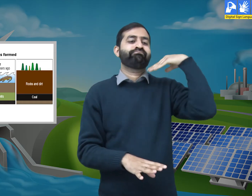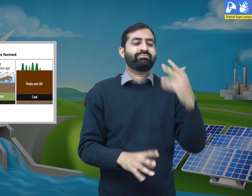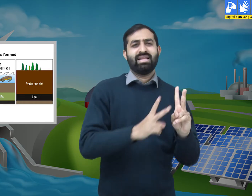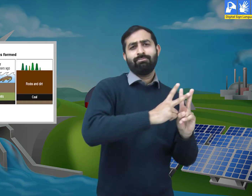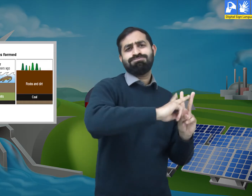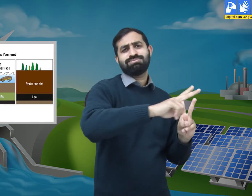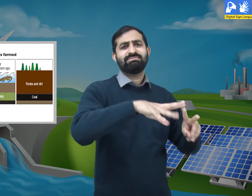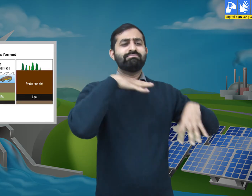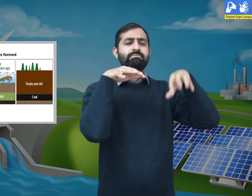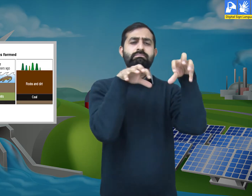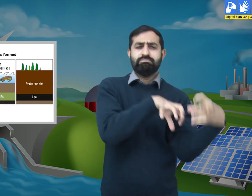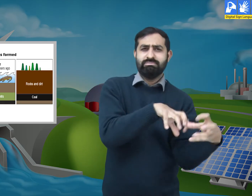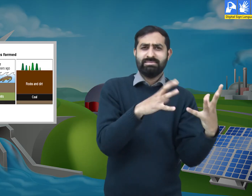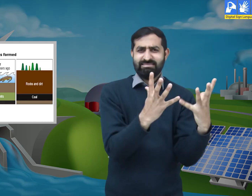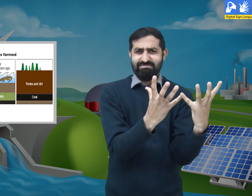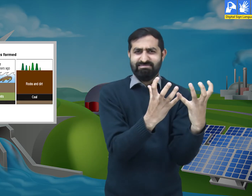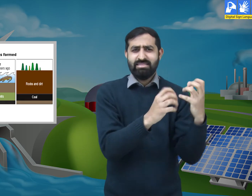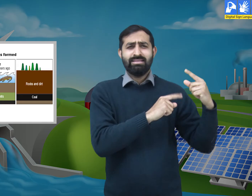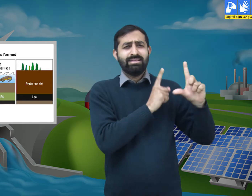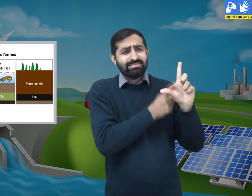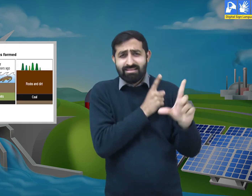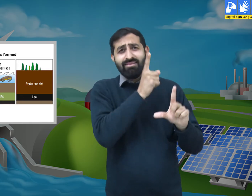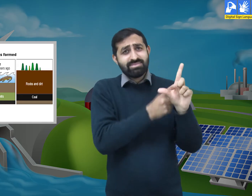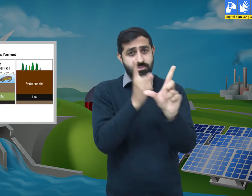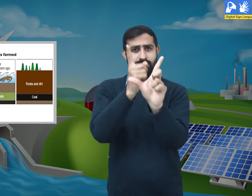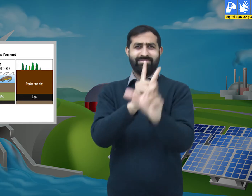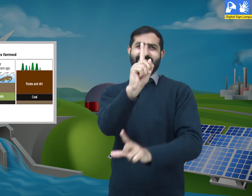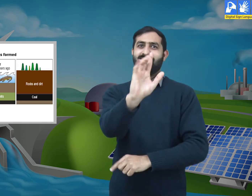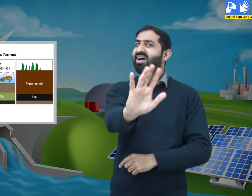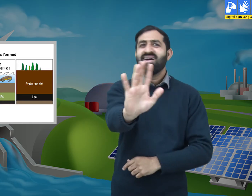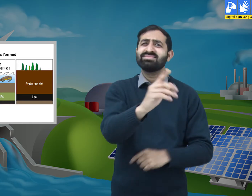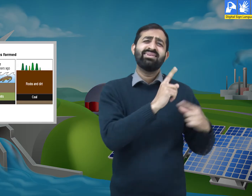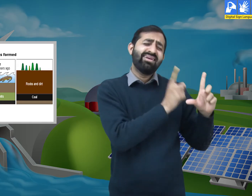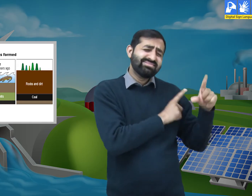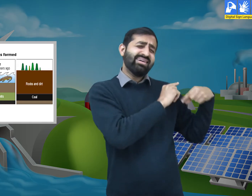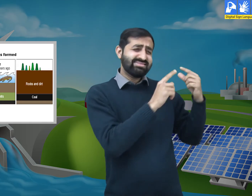When they die they are broken into tiny pieces and those pieces become part of the soil.